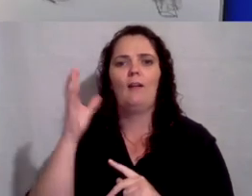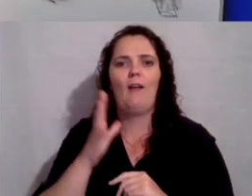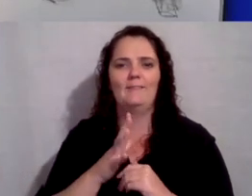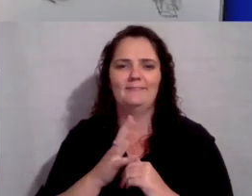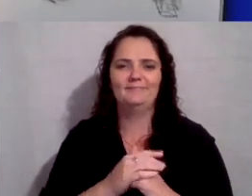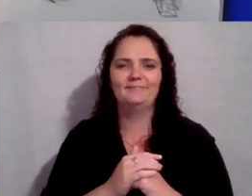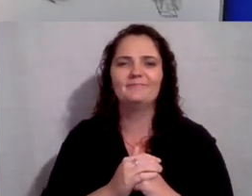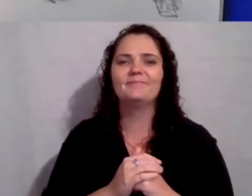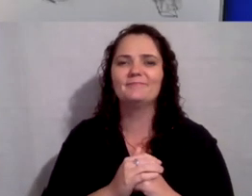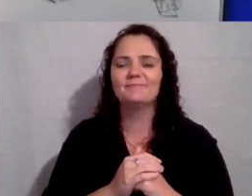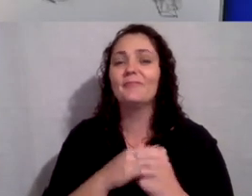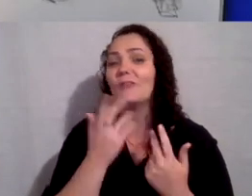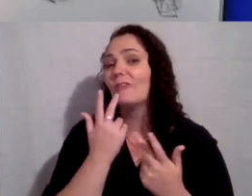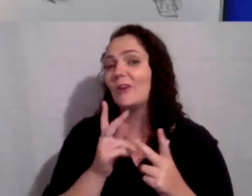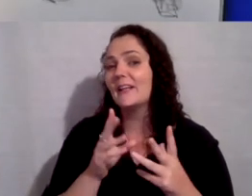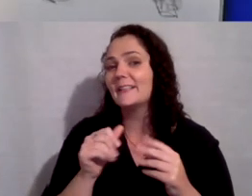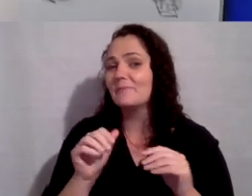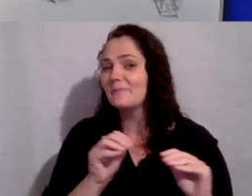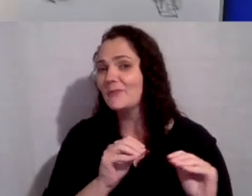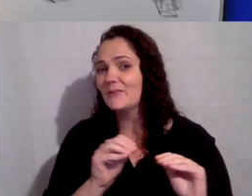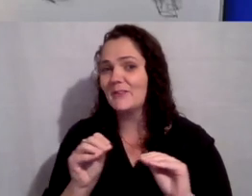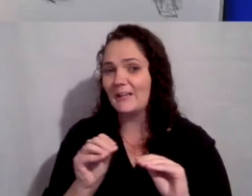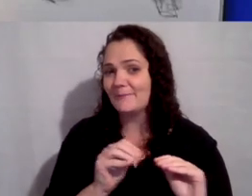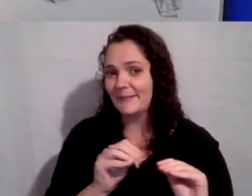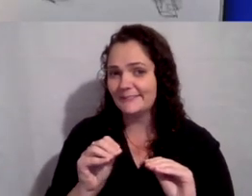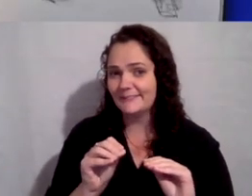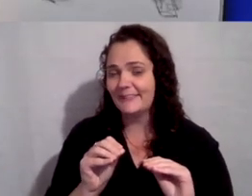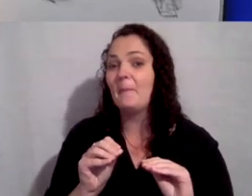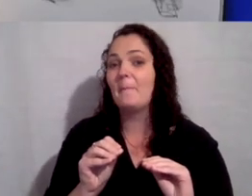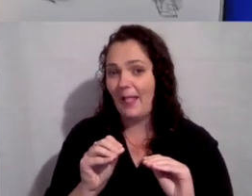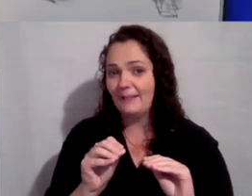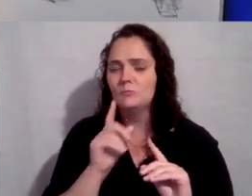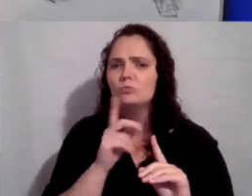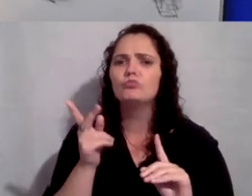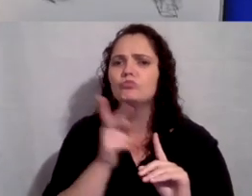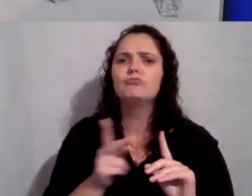But then we're also going to bring in some movement and redrawing within that that body too.